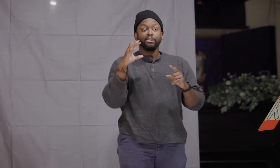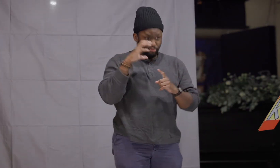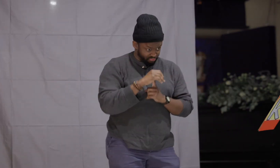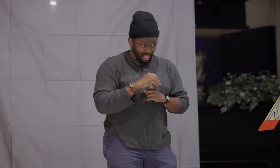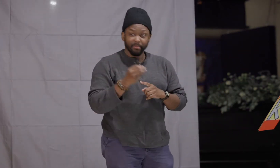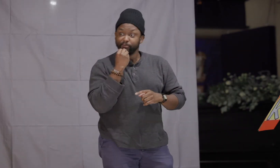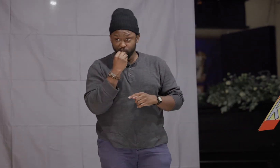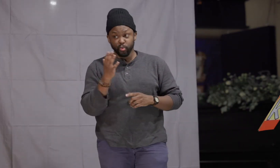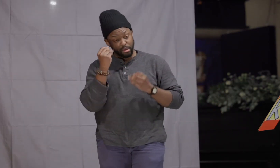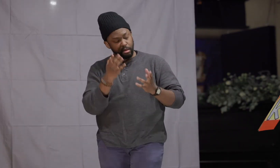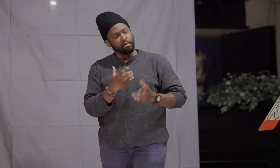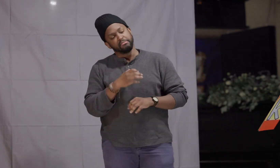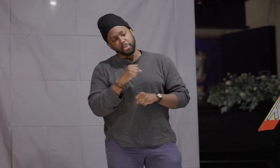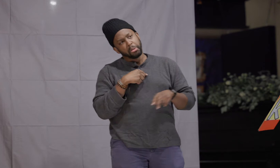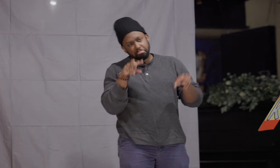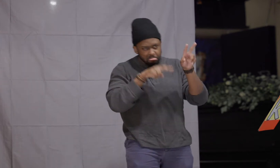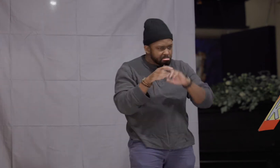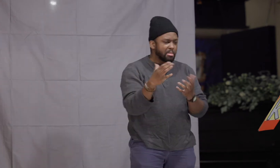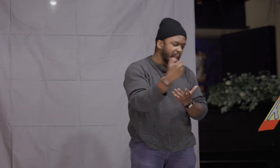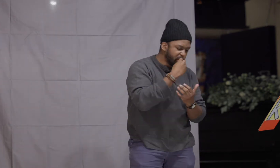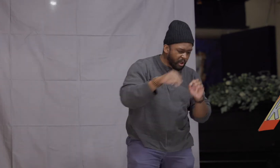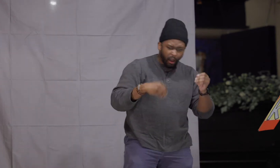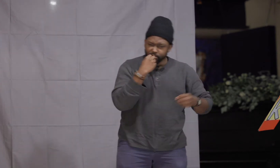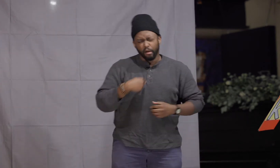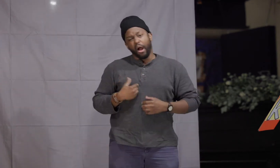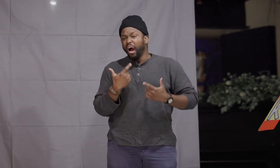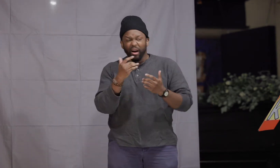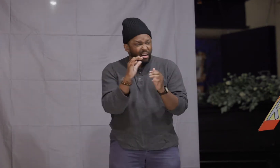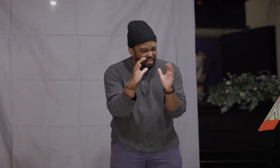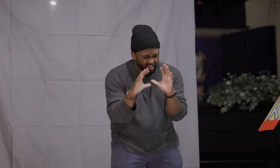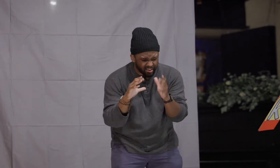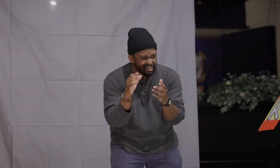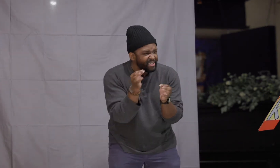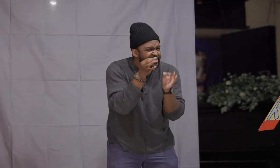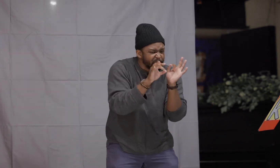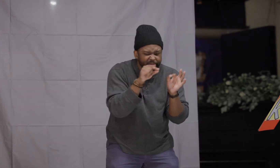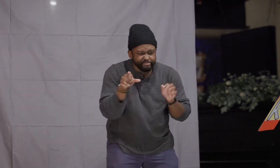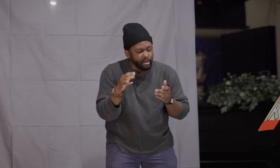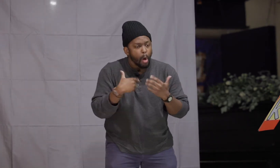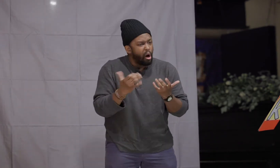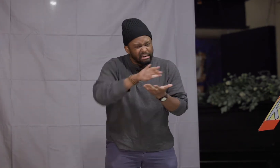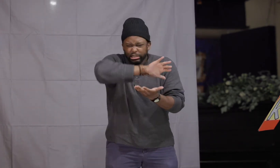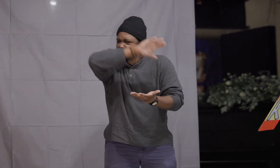I got my fill as much as I could, and I won't lie,